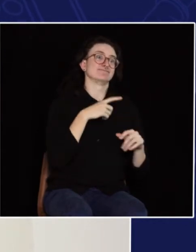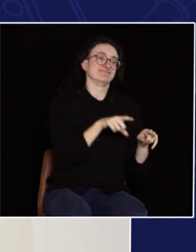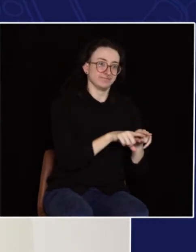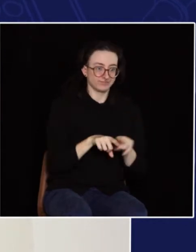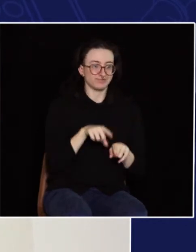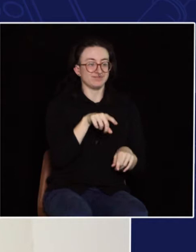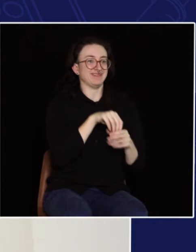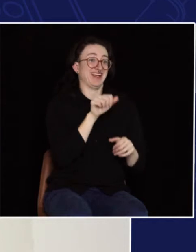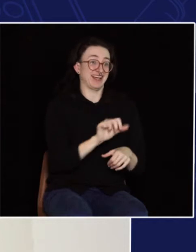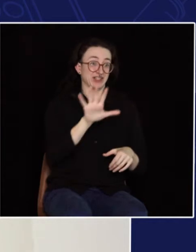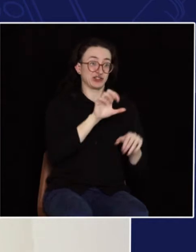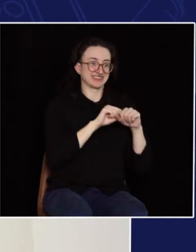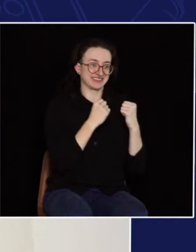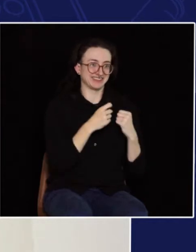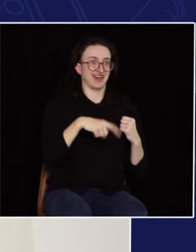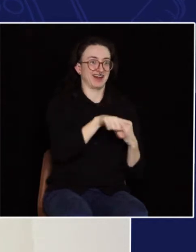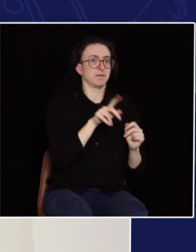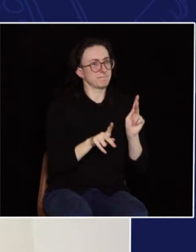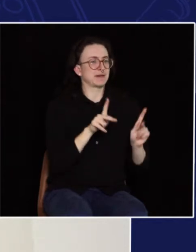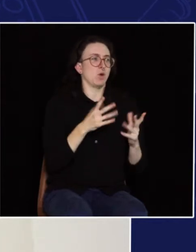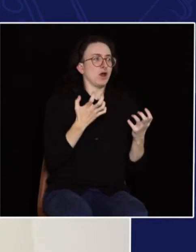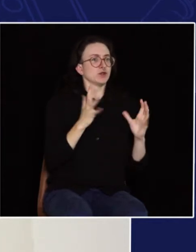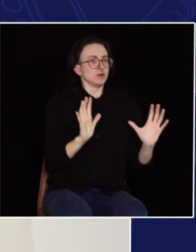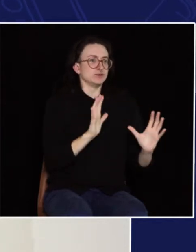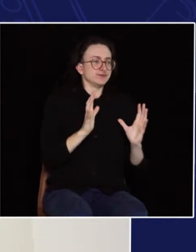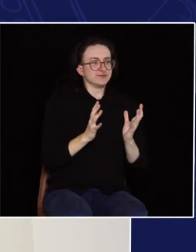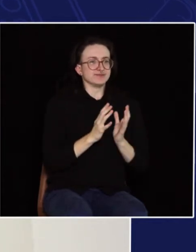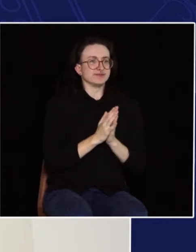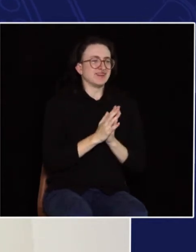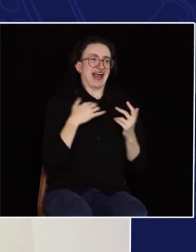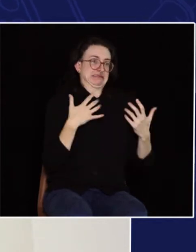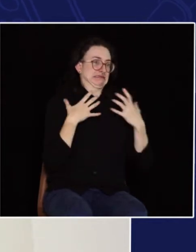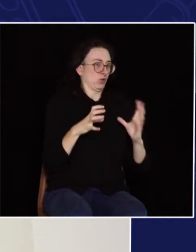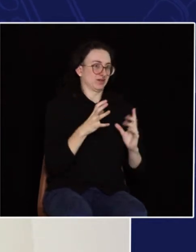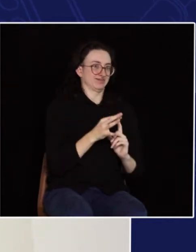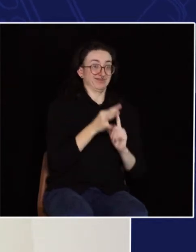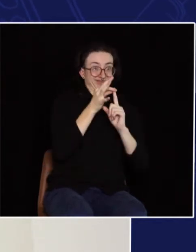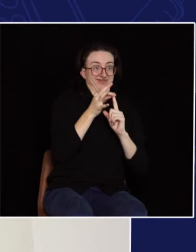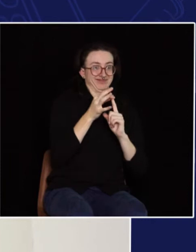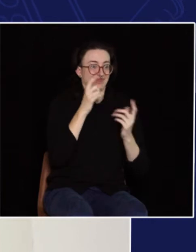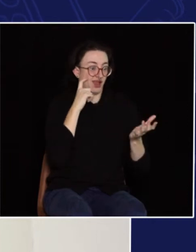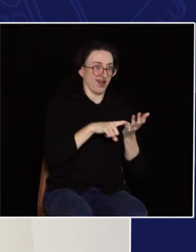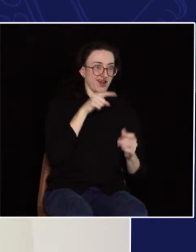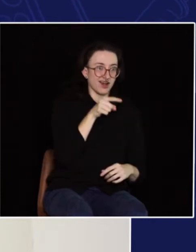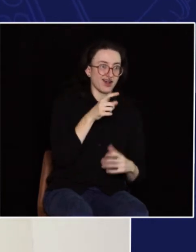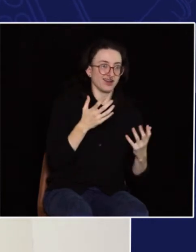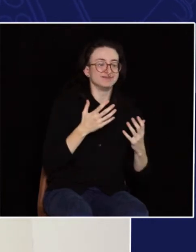Also, in the Asian society people want to be -- I didn't want to stand out.